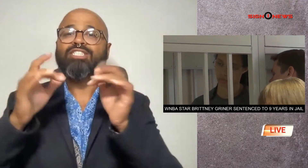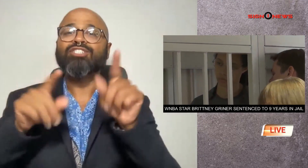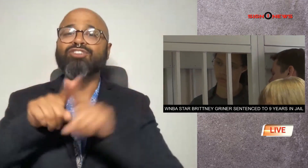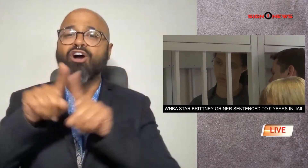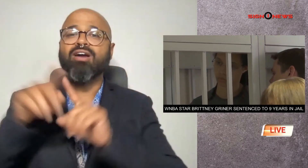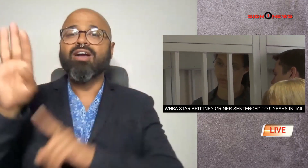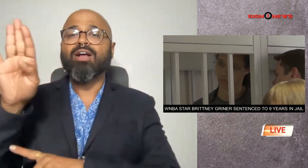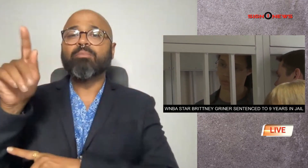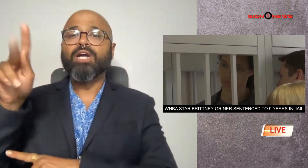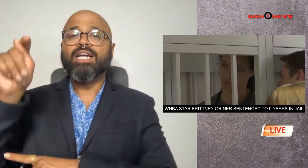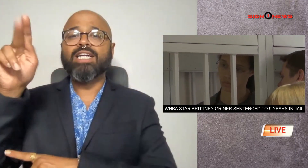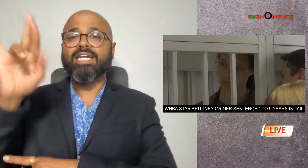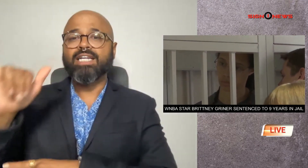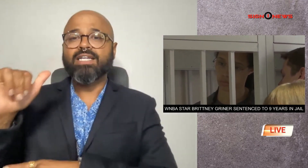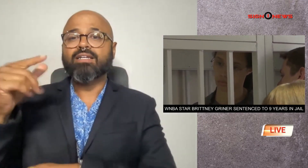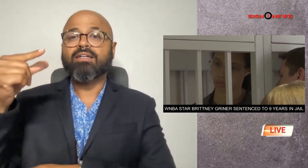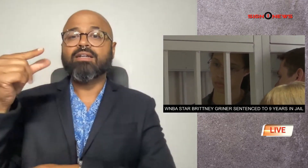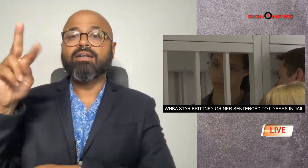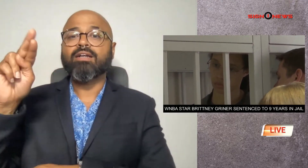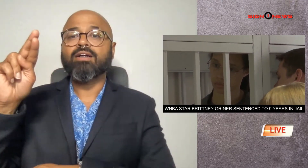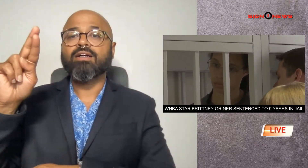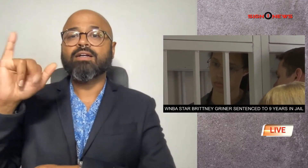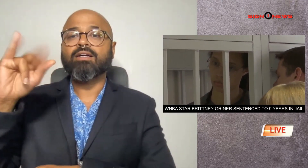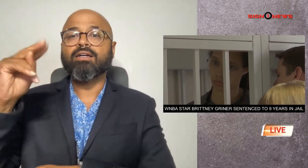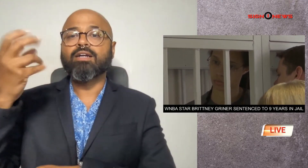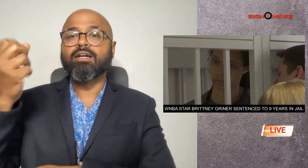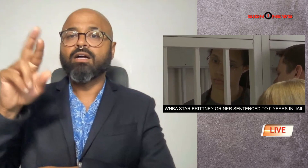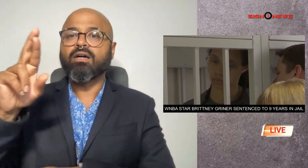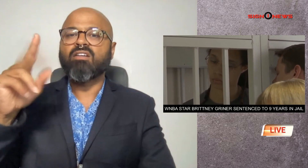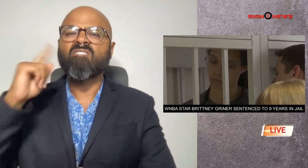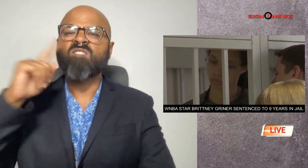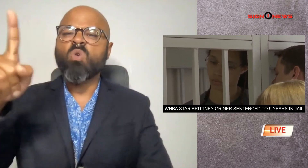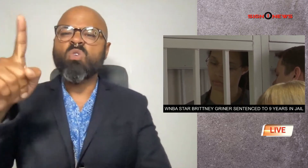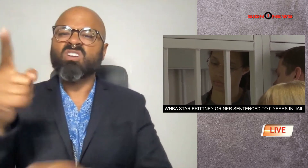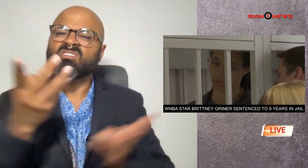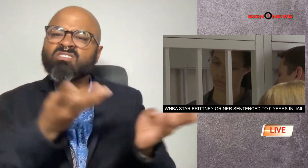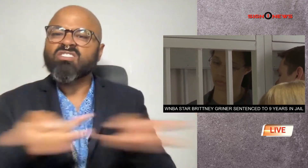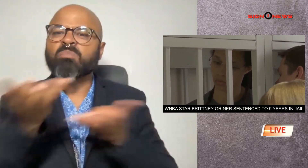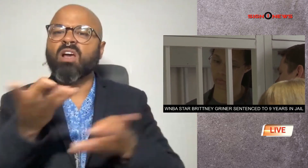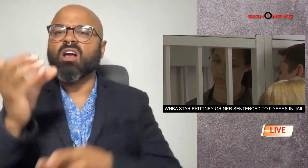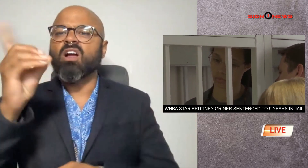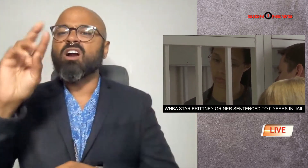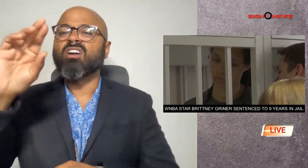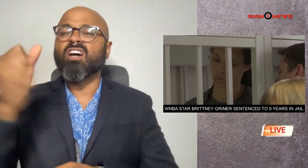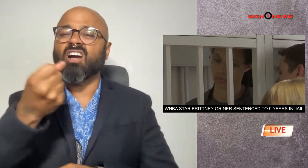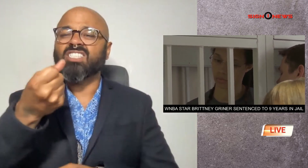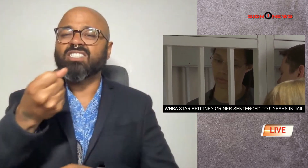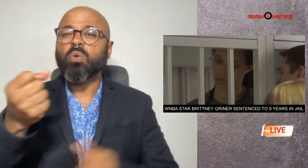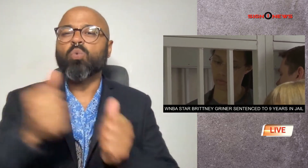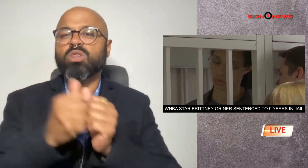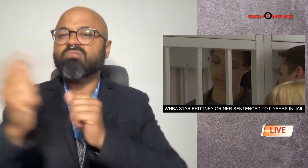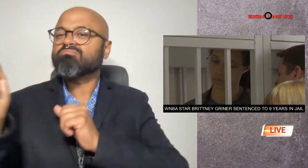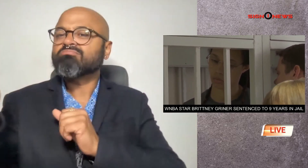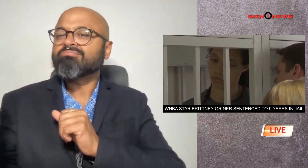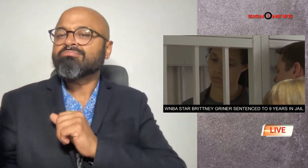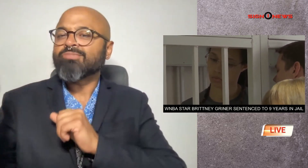today Russian court convicted WNBA star Brittney Griner of smuggling drugs with the criminal intent